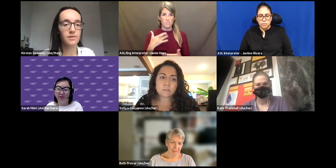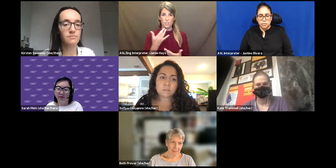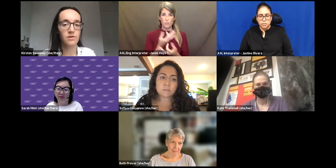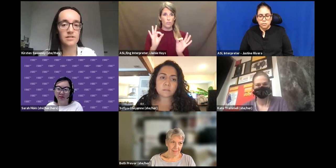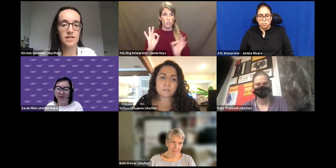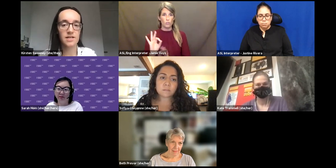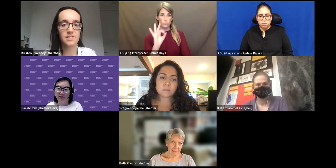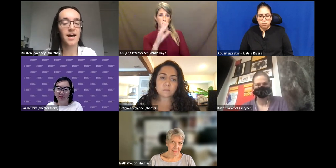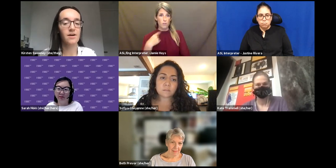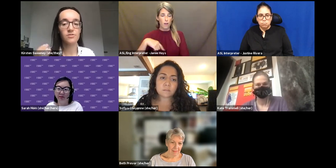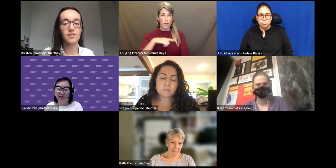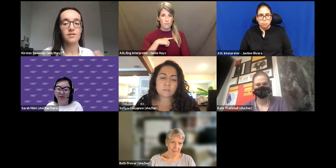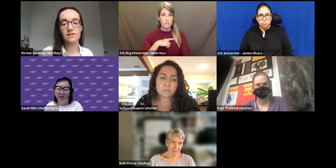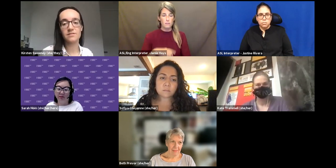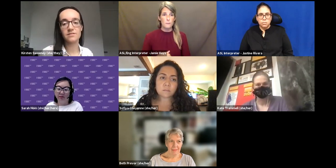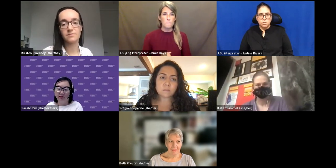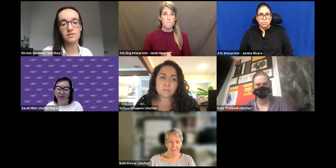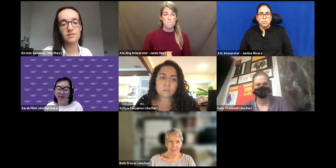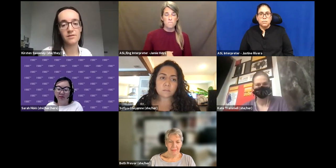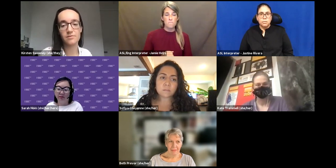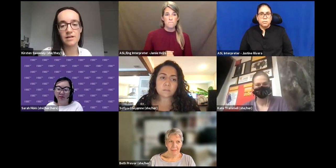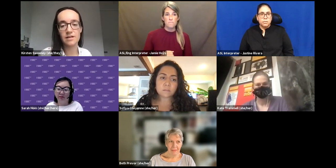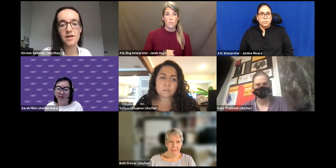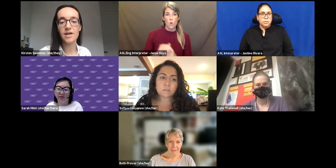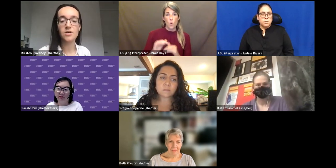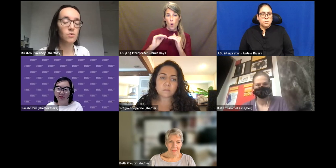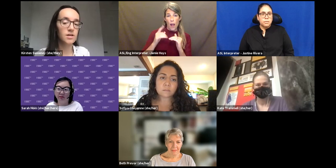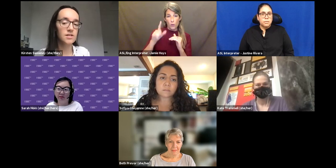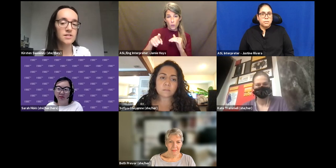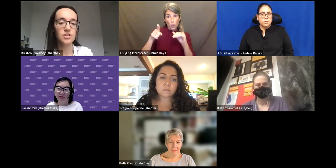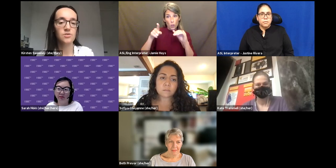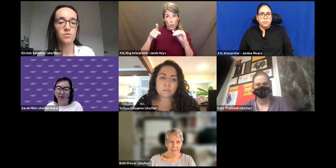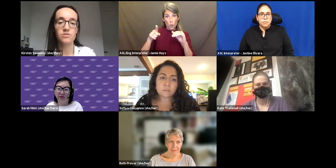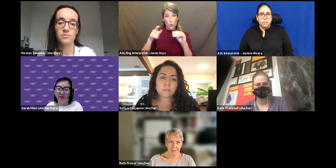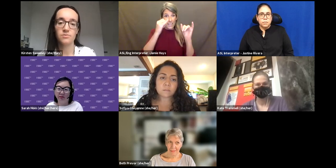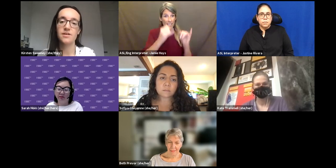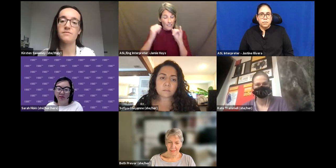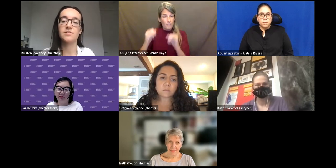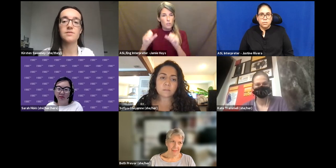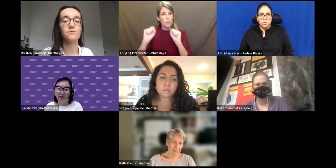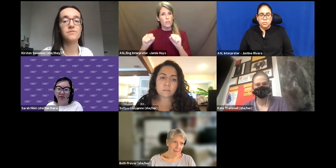little bit more insight into how you can advance disability equity at your organization or you just want to give us some